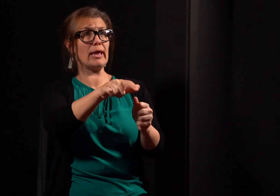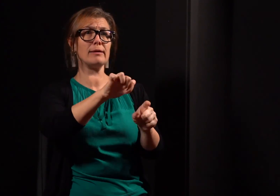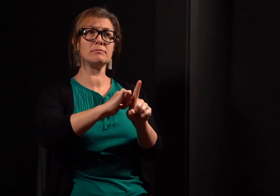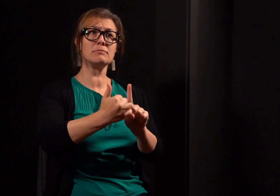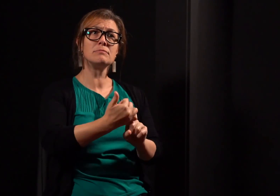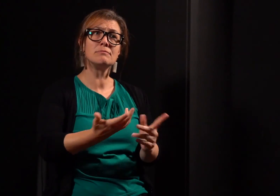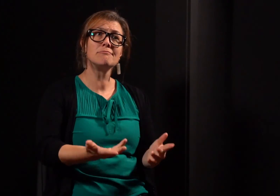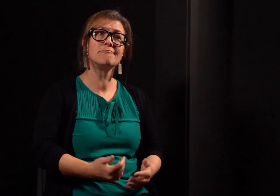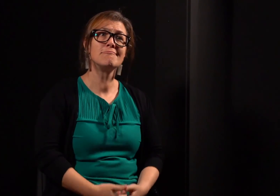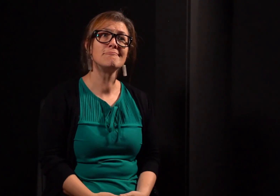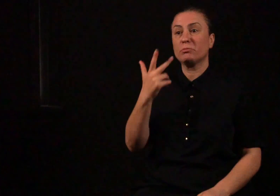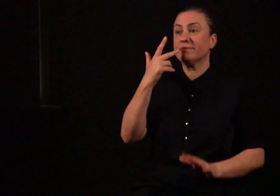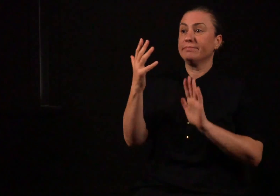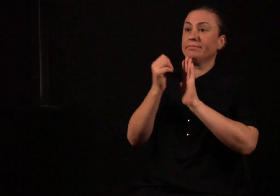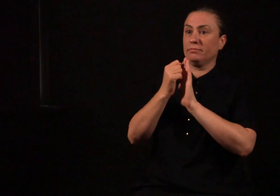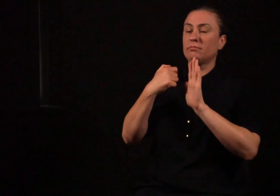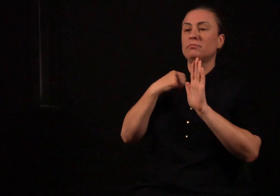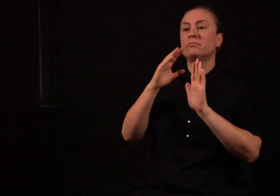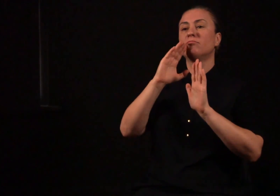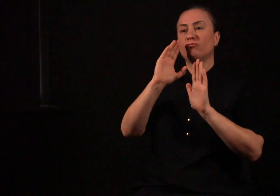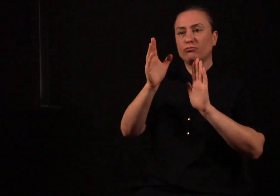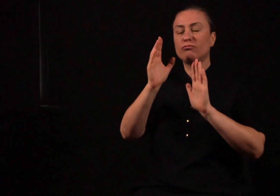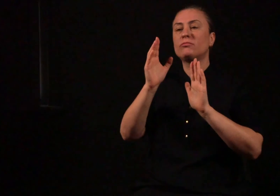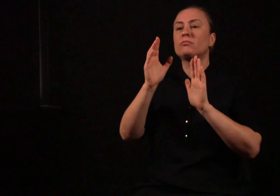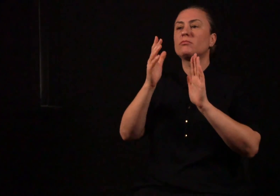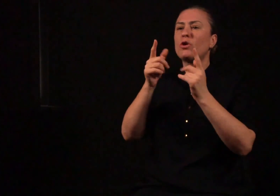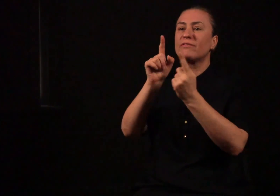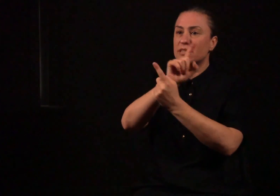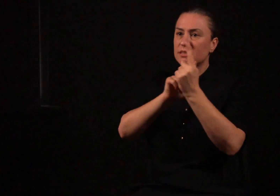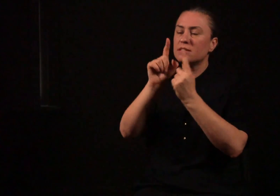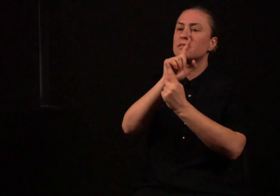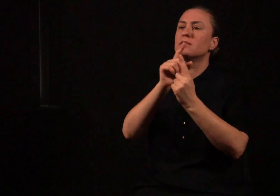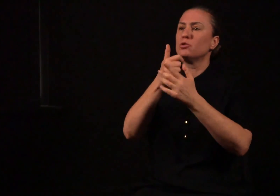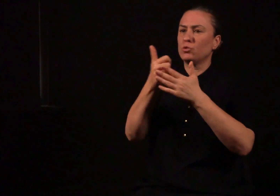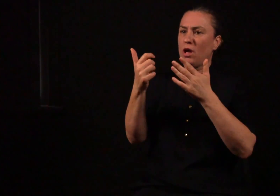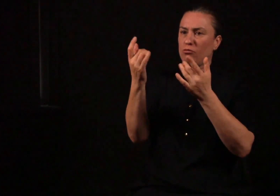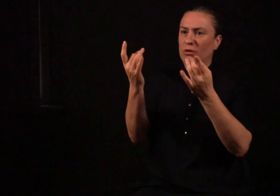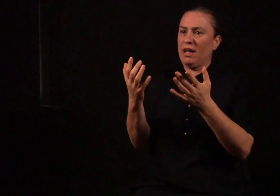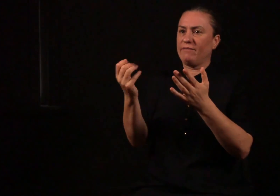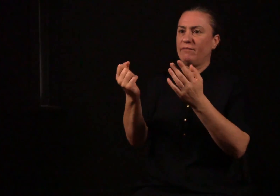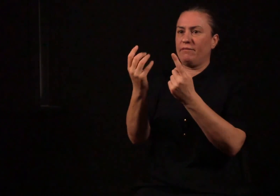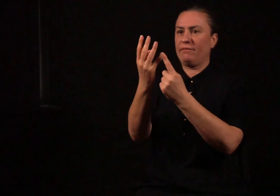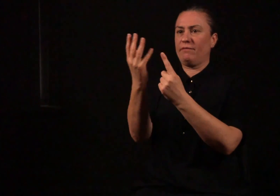and which one suits a particular assignment. Yeah, I feel sometimes I will go to a conference